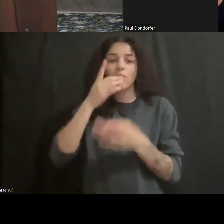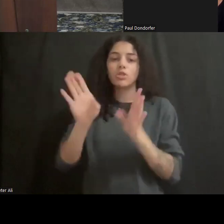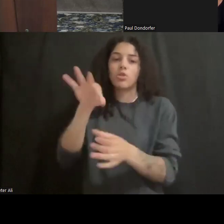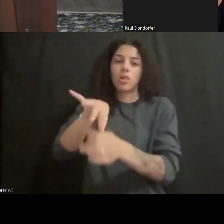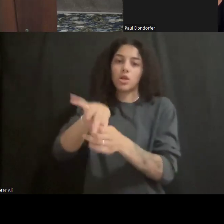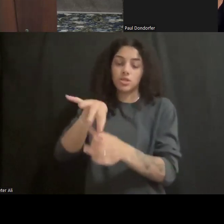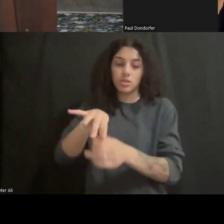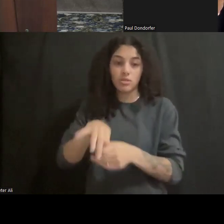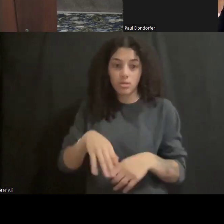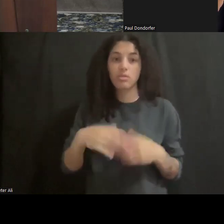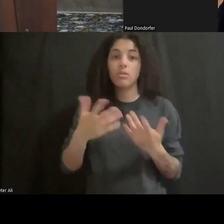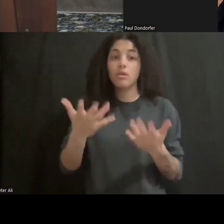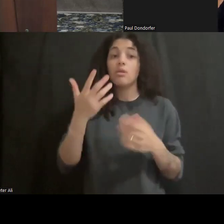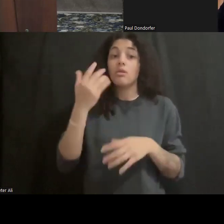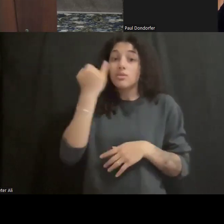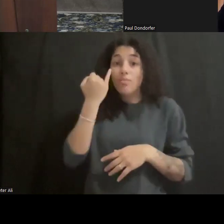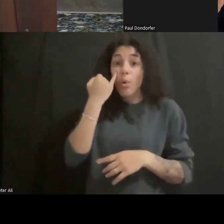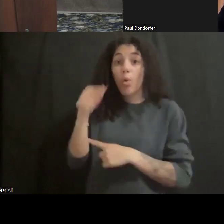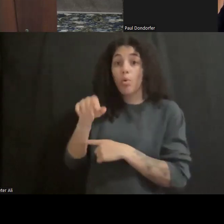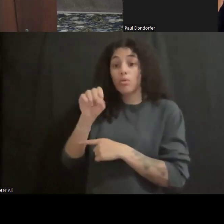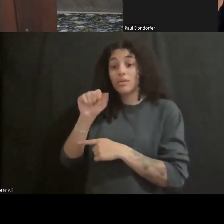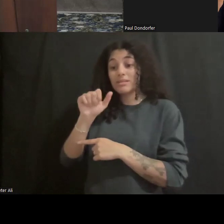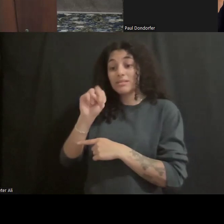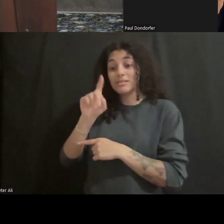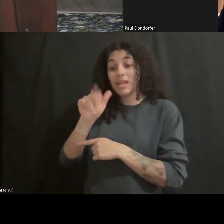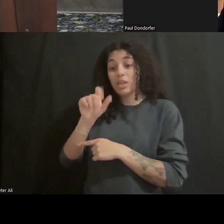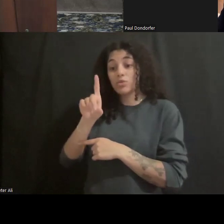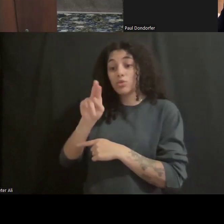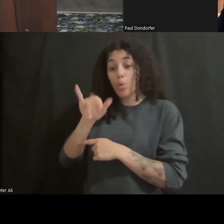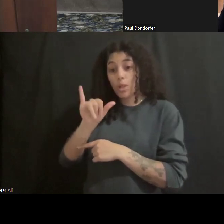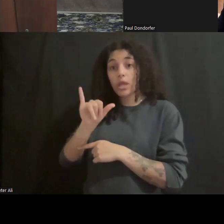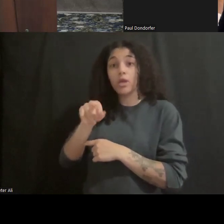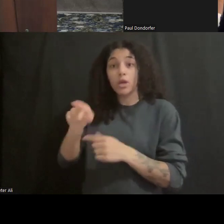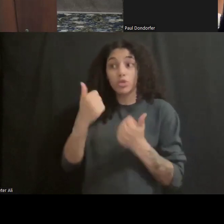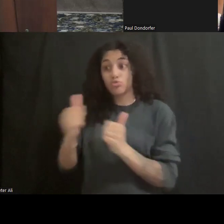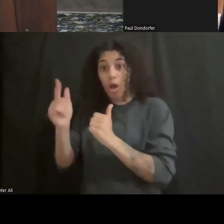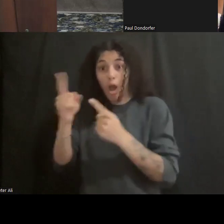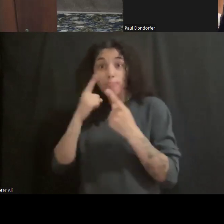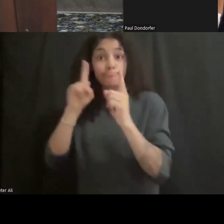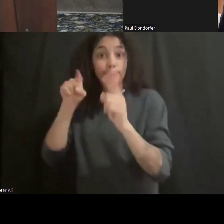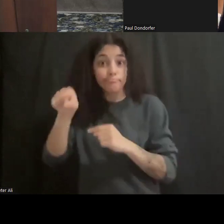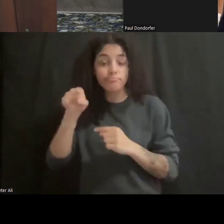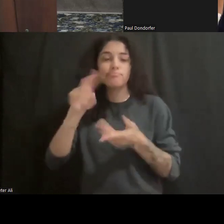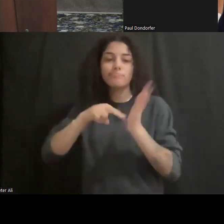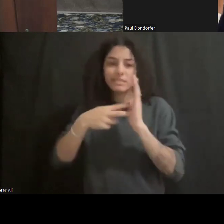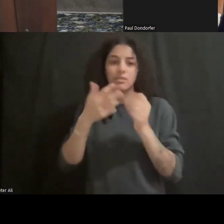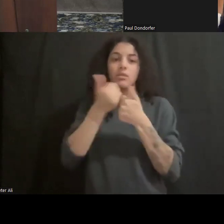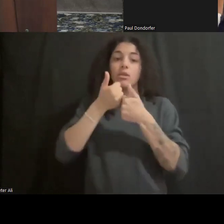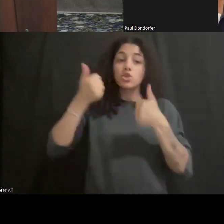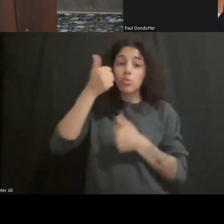if Miss Dory's efforts are successful Speaker Supervisor Evans term will be truncated by at